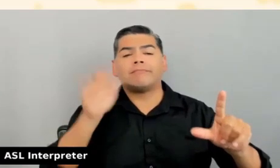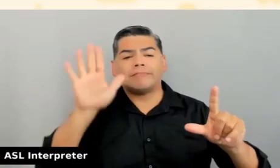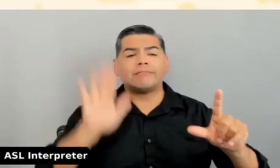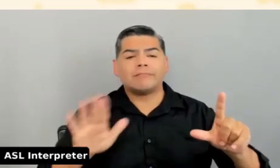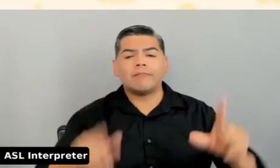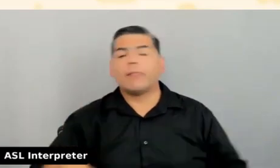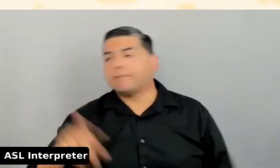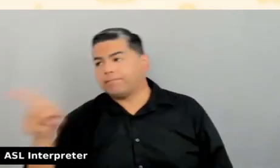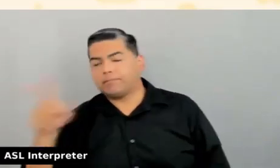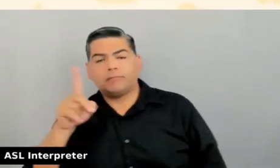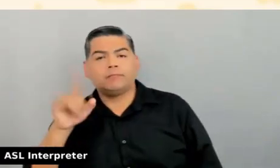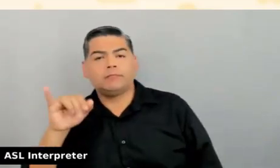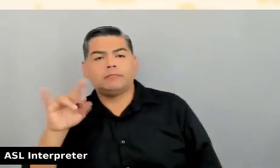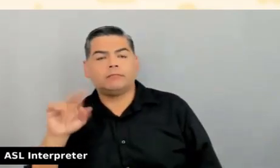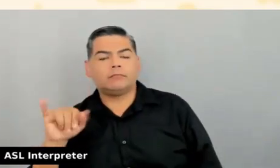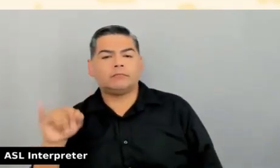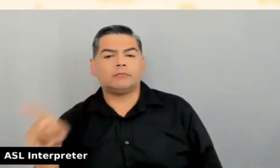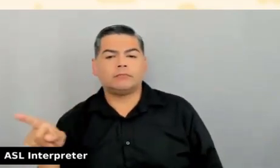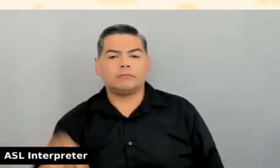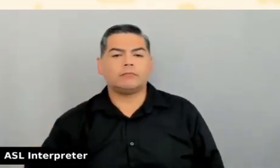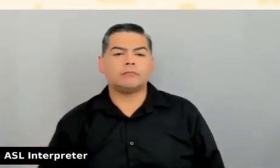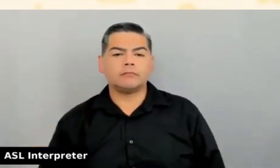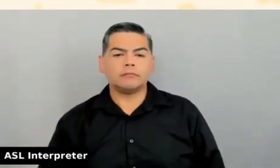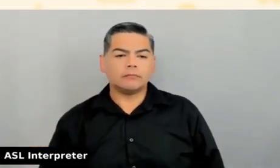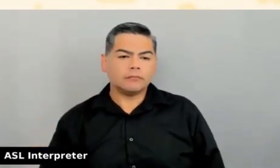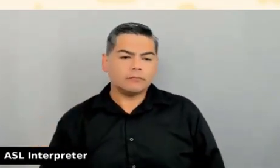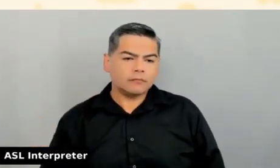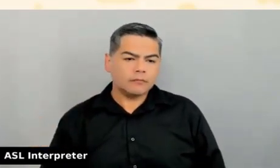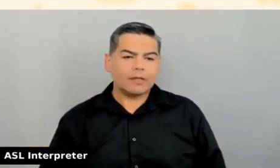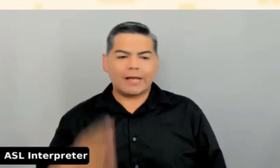We'll come over here to Divi. This is just a notification. This is not an error.